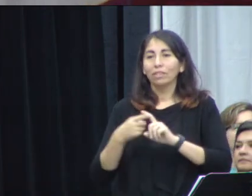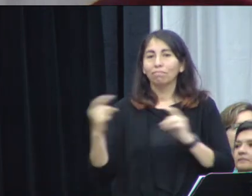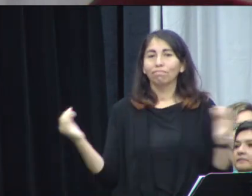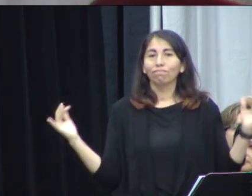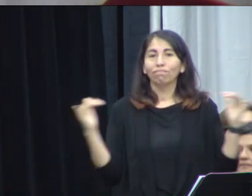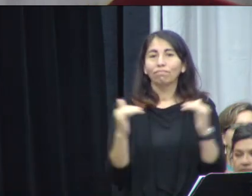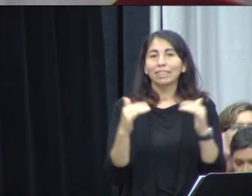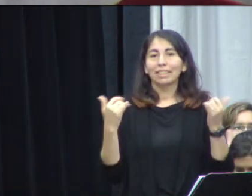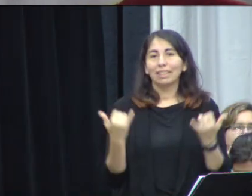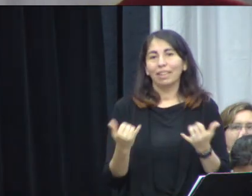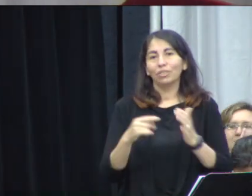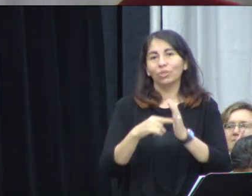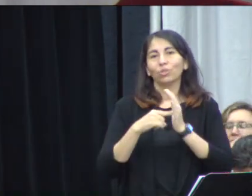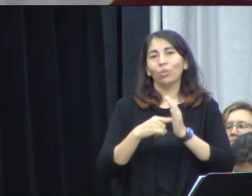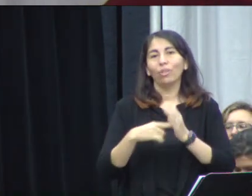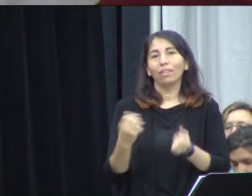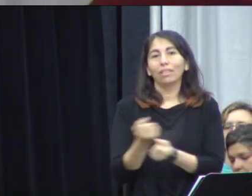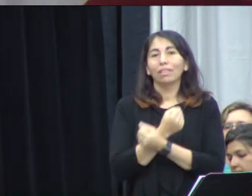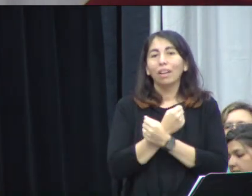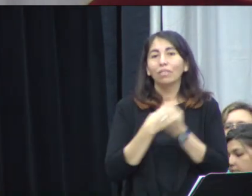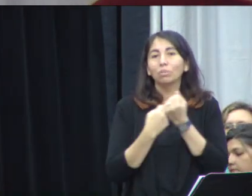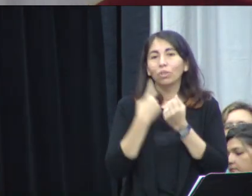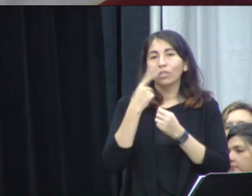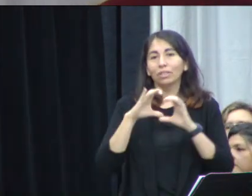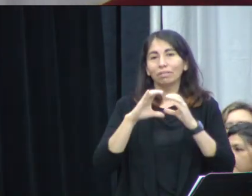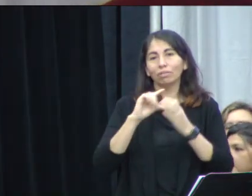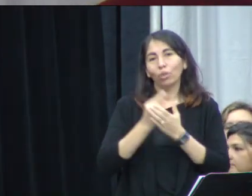to show their love and support for our graduating class.